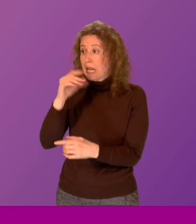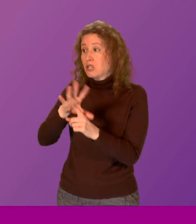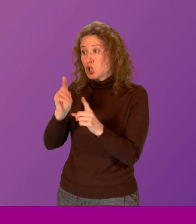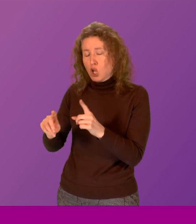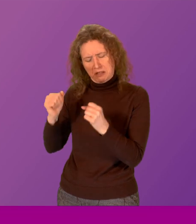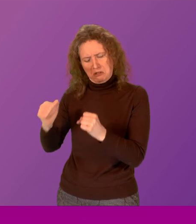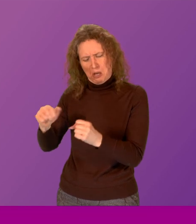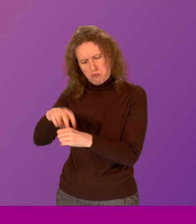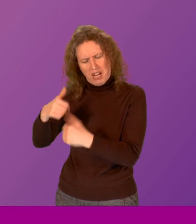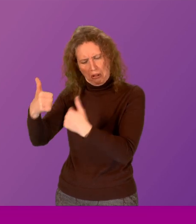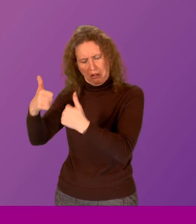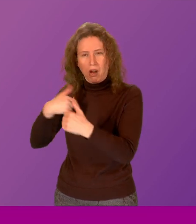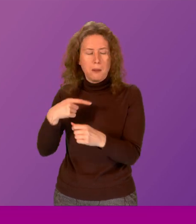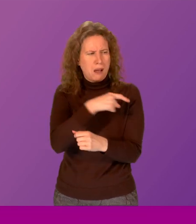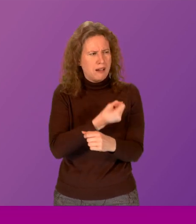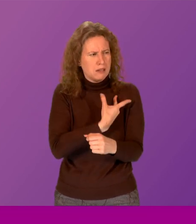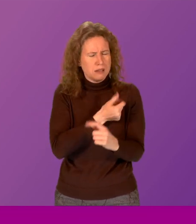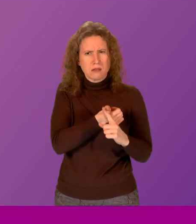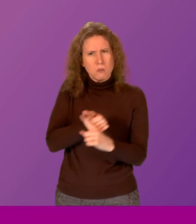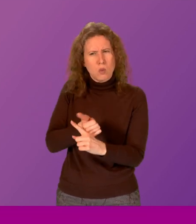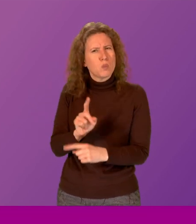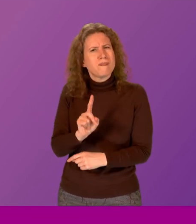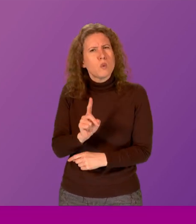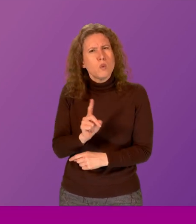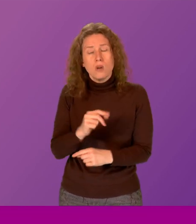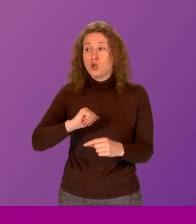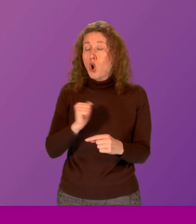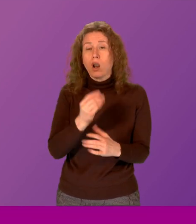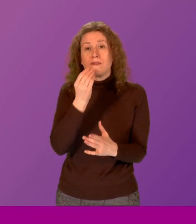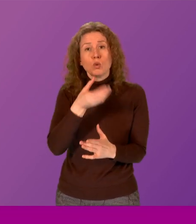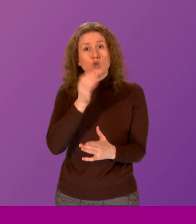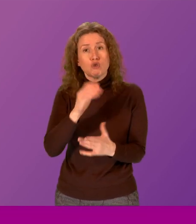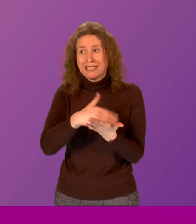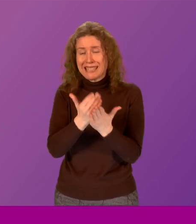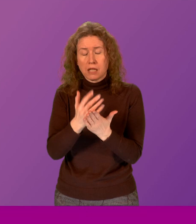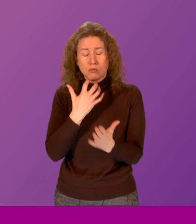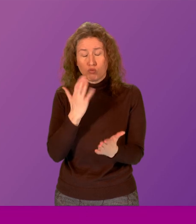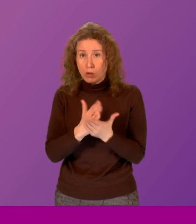supporting a hard Brexit. Scotland’s food and drink sector has borne the brunt of Brexit,